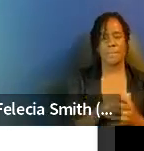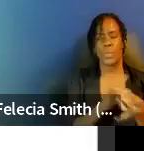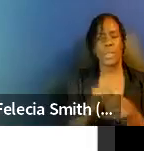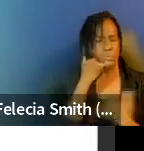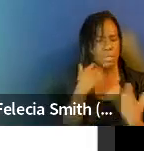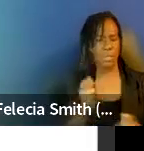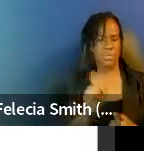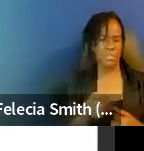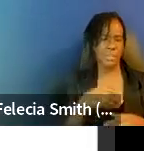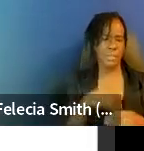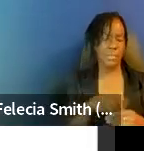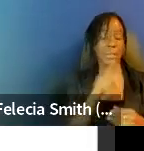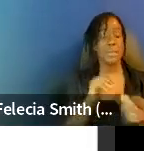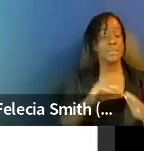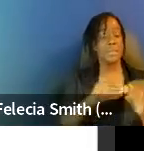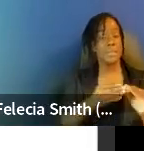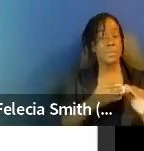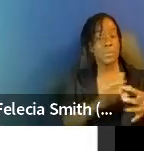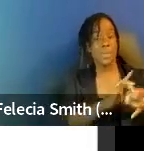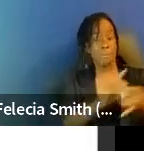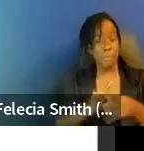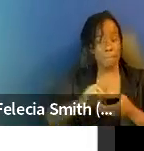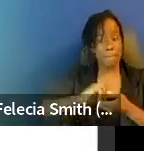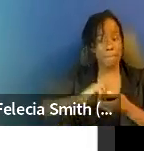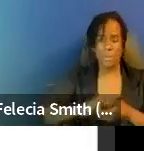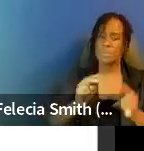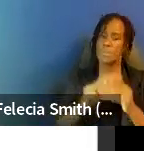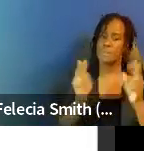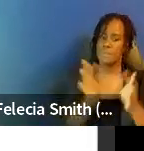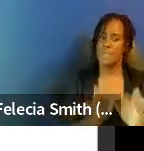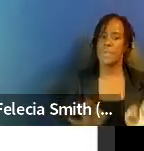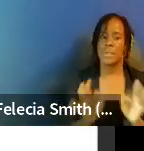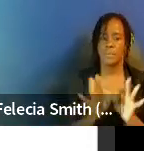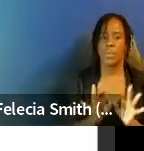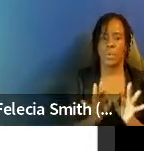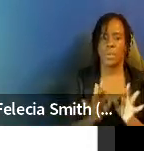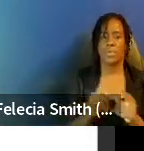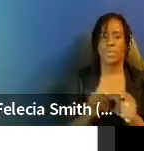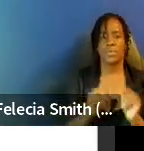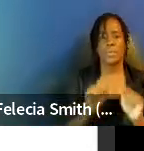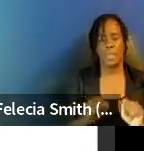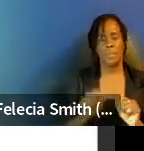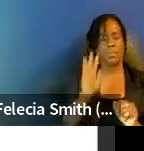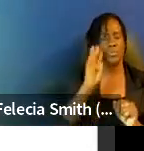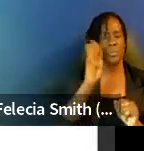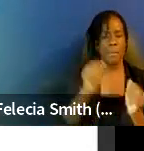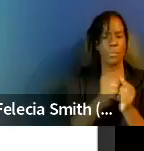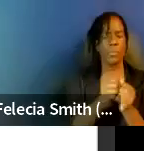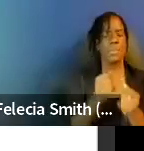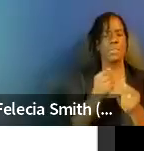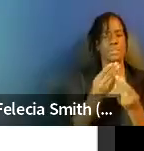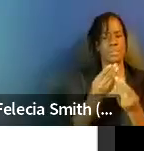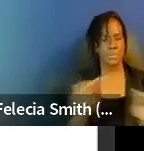improve the way we provide telehealth to health disparity populations is the idea that equity should be a quality